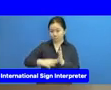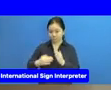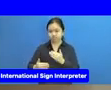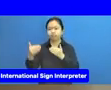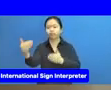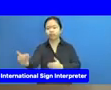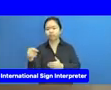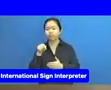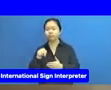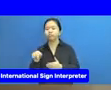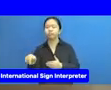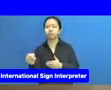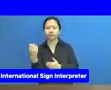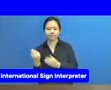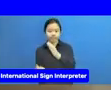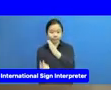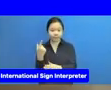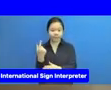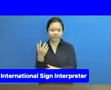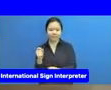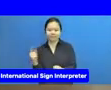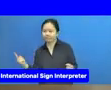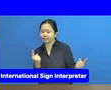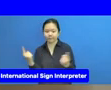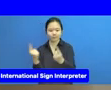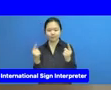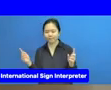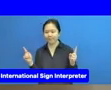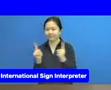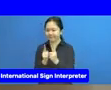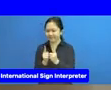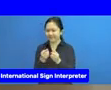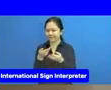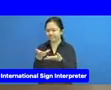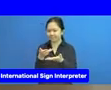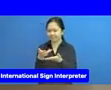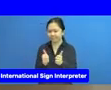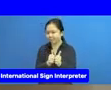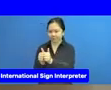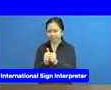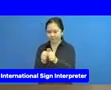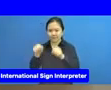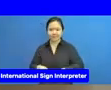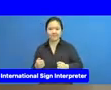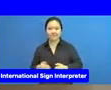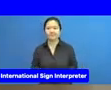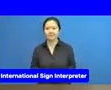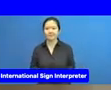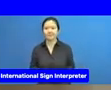And first up, it's the events. There will be various events in connection to the open call.